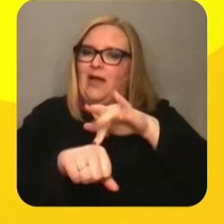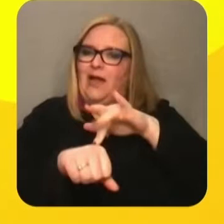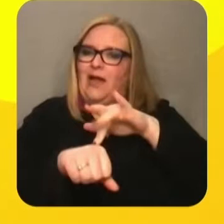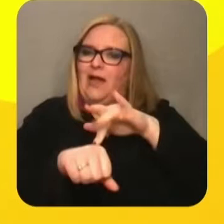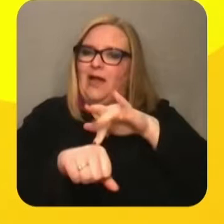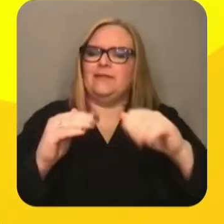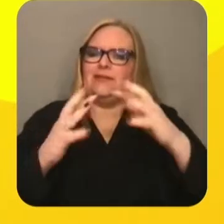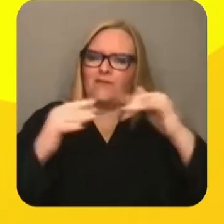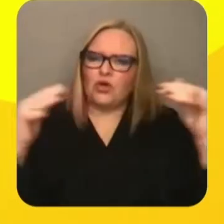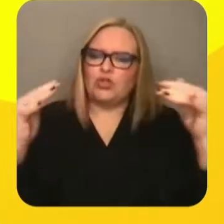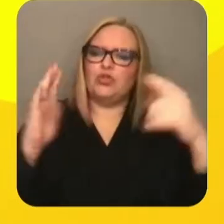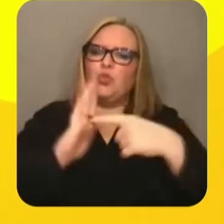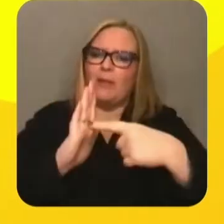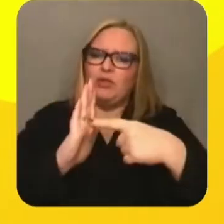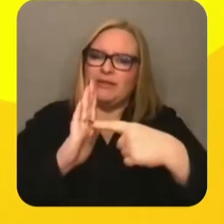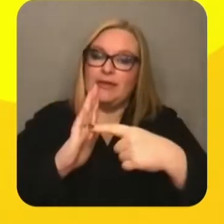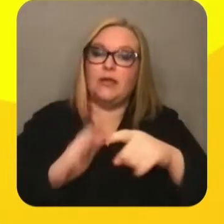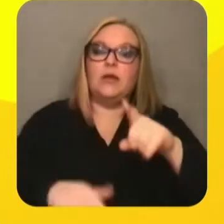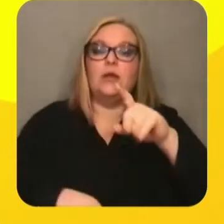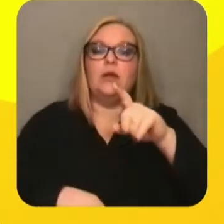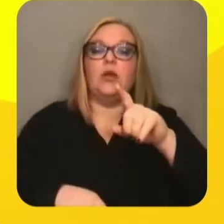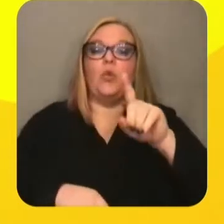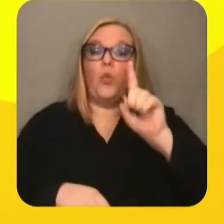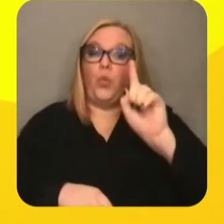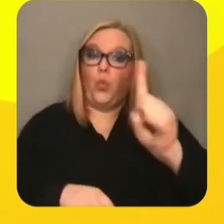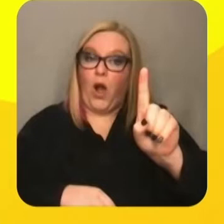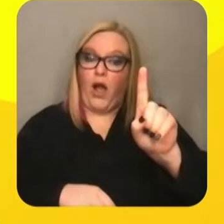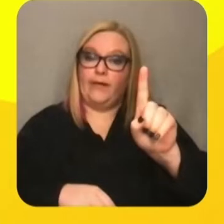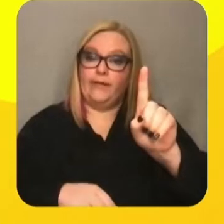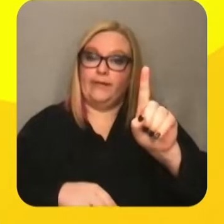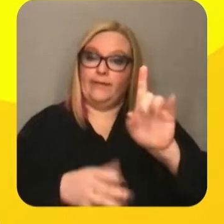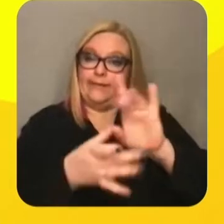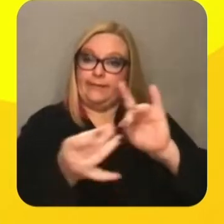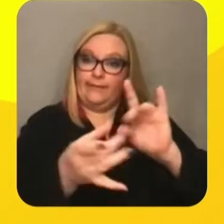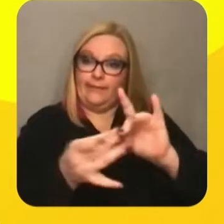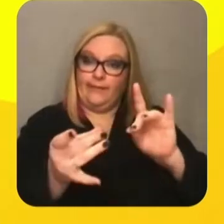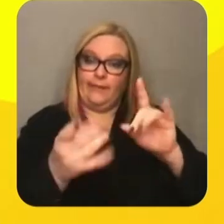And so it's one thing to state and publicly share goals,